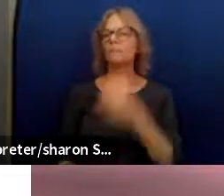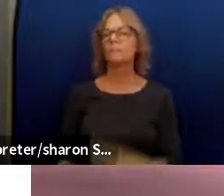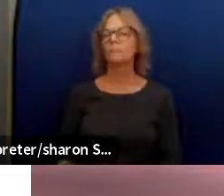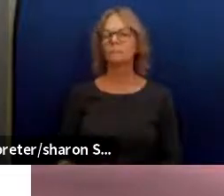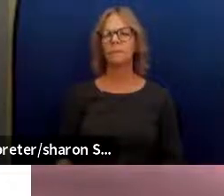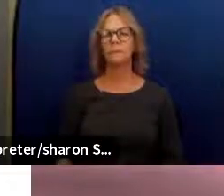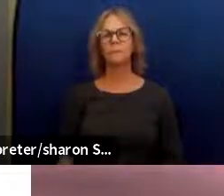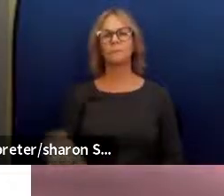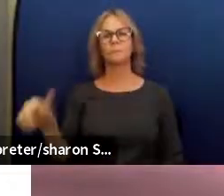Arien Reed he/him: Any other questions or comments?